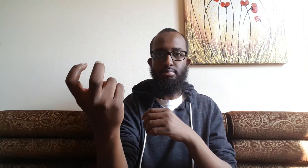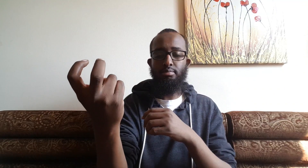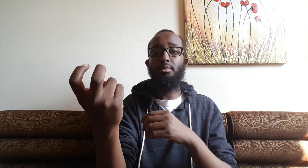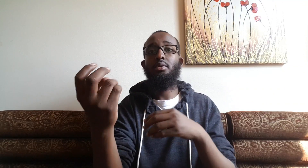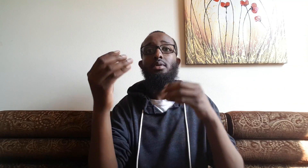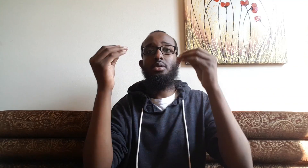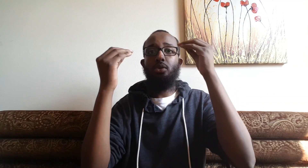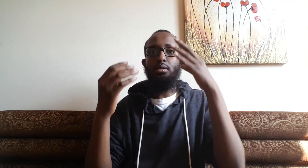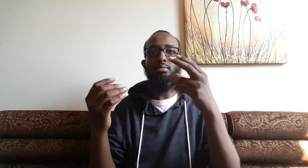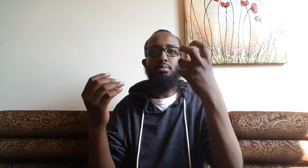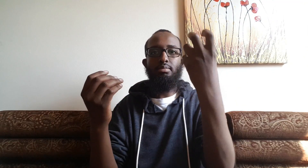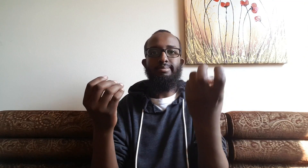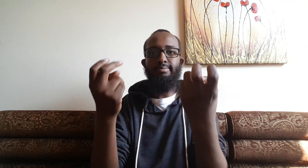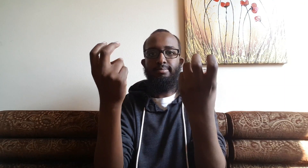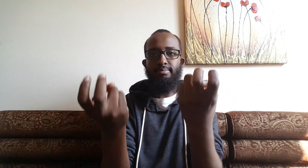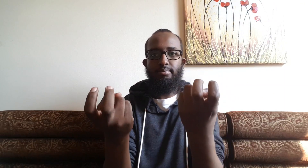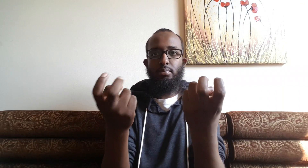The interpreter was sitting in front of me and the teacher was beside me as well.